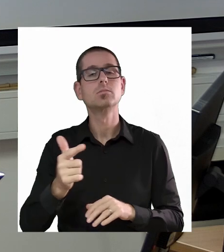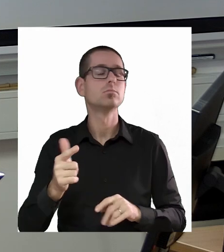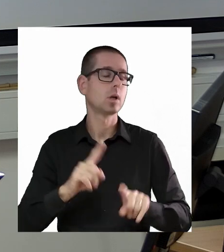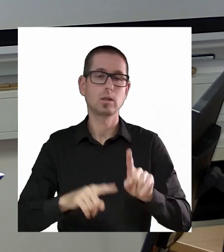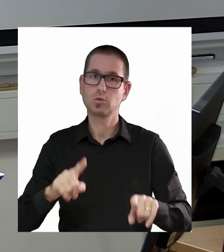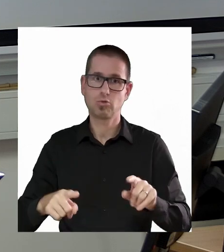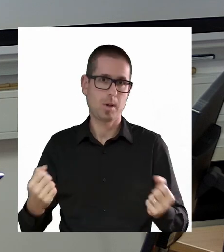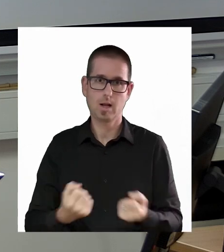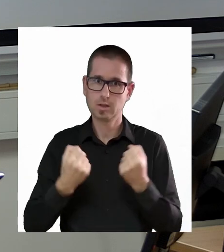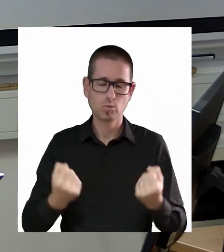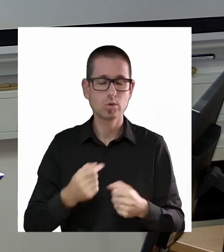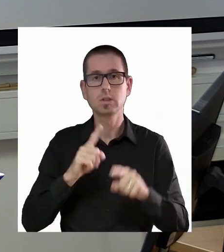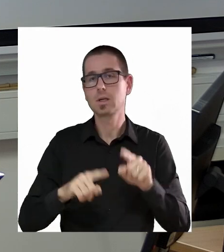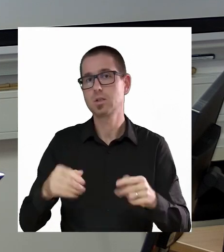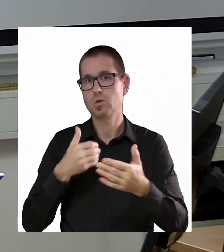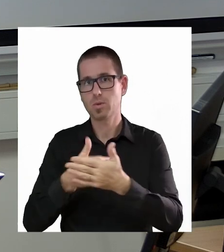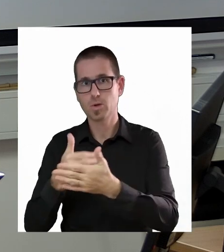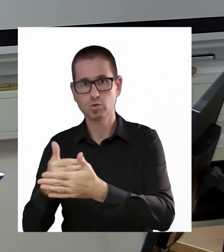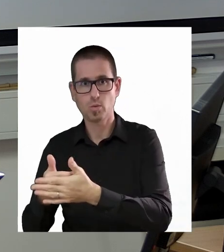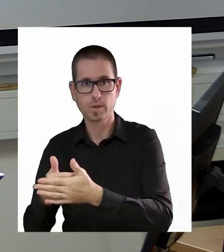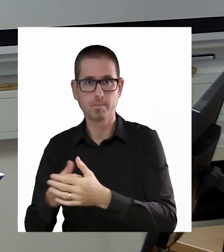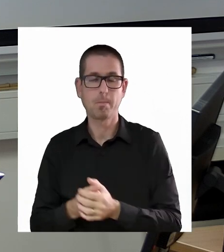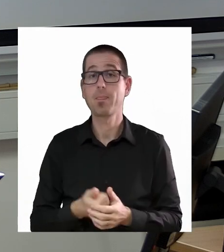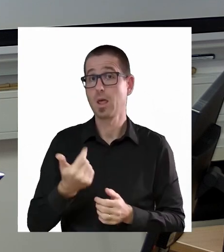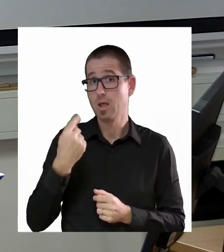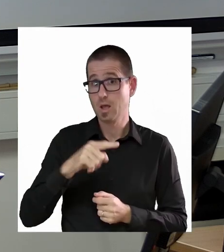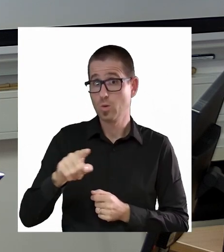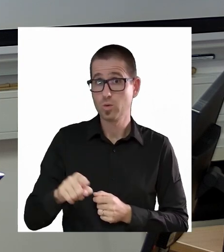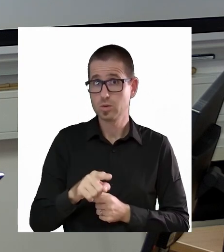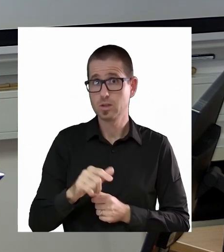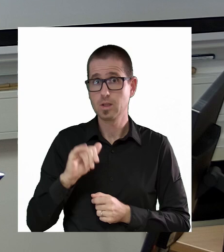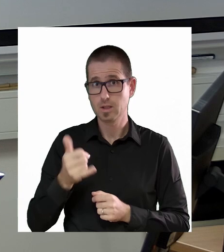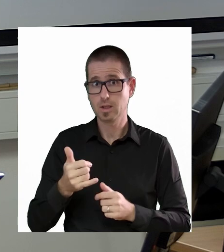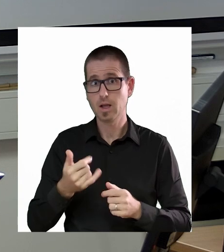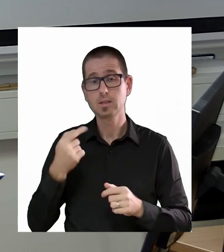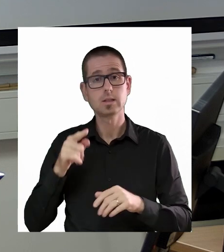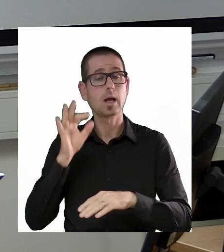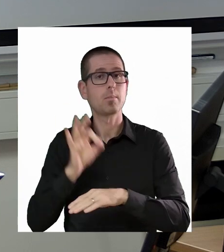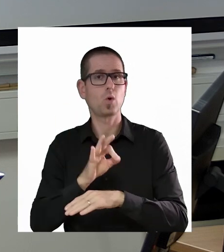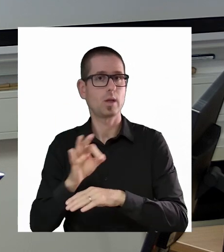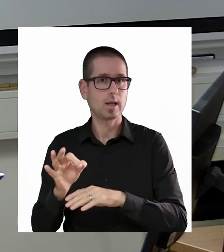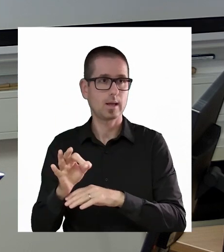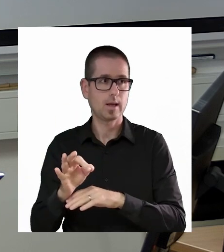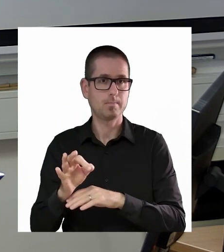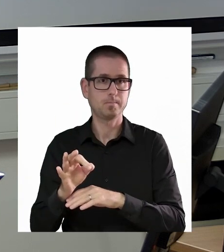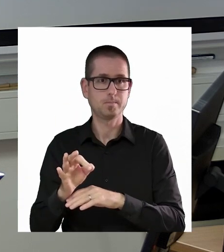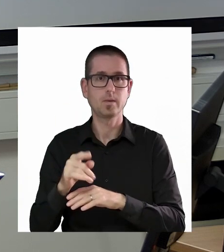activities, different approaches. One of those from this project were training courses and handbook for